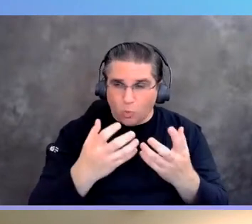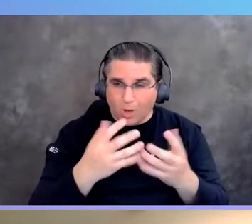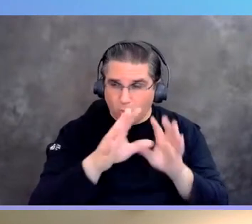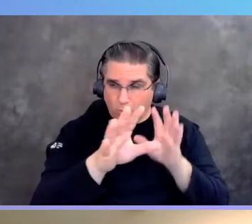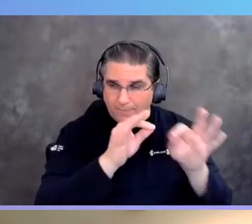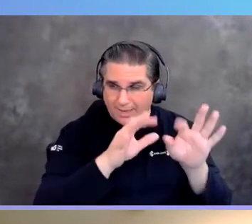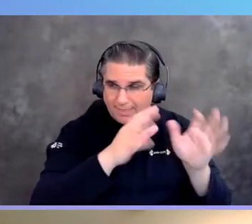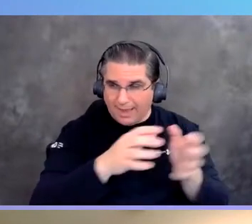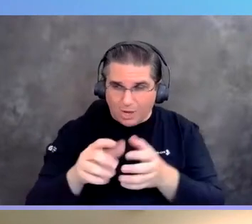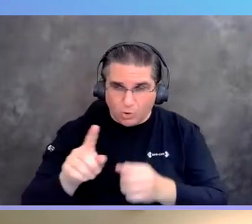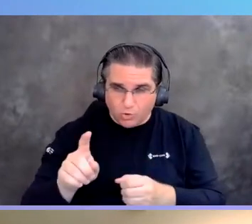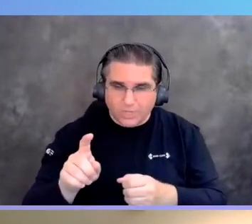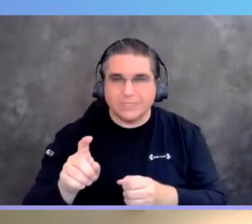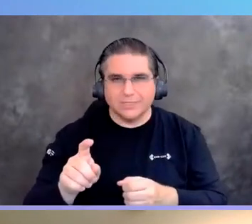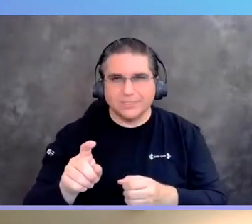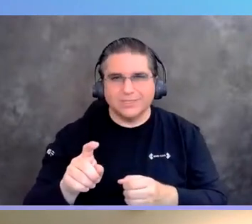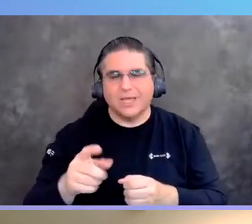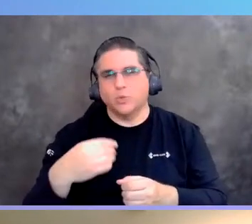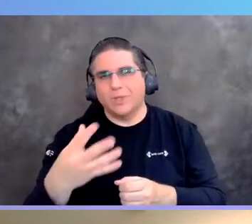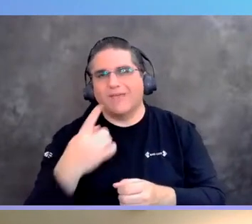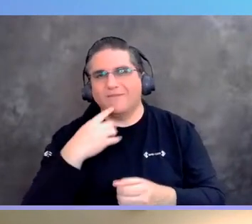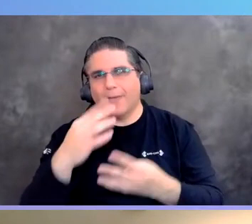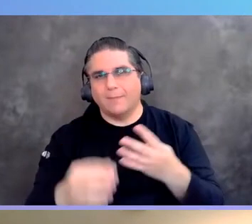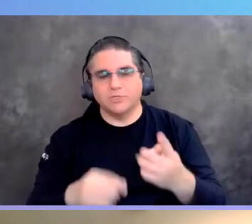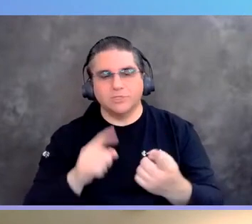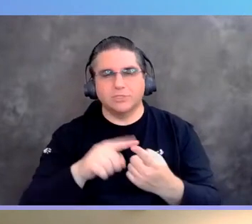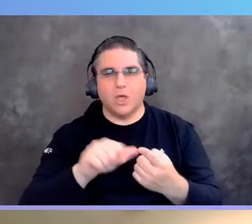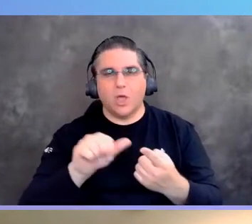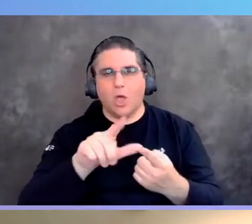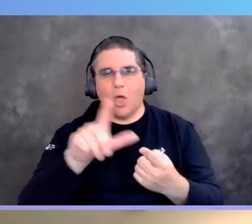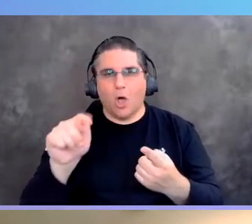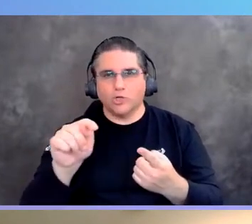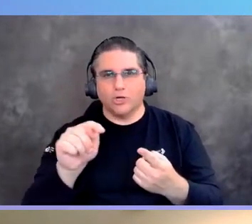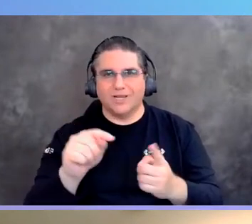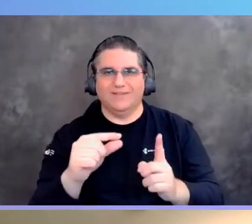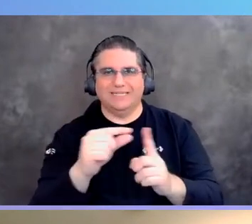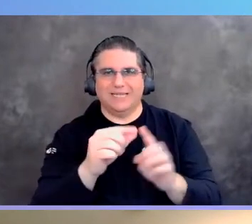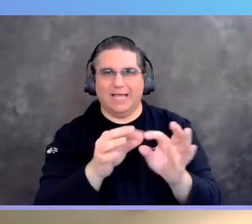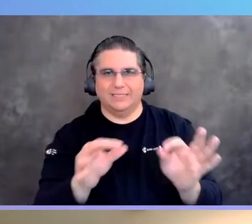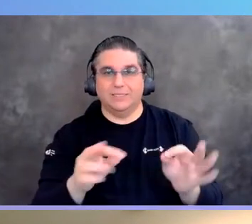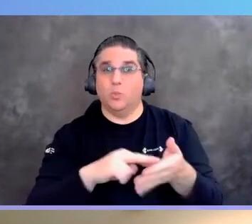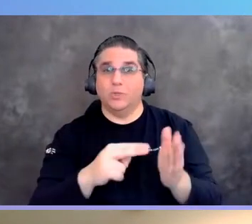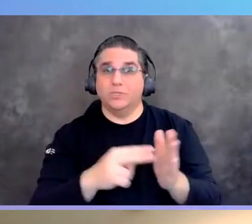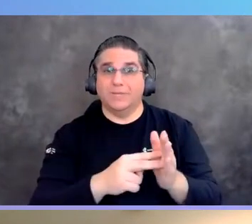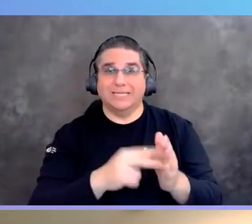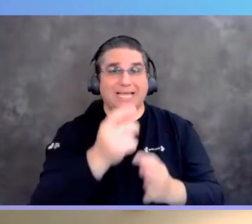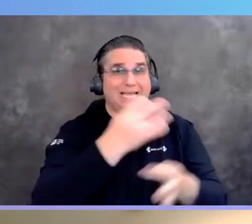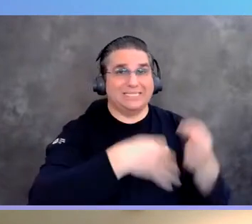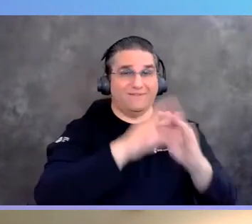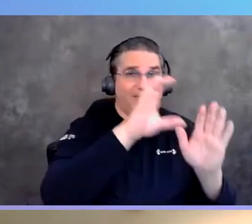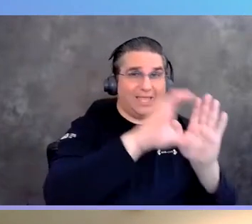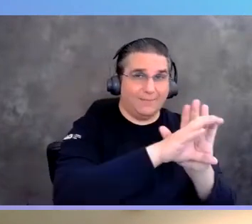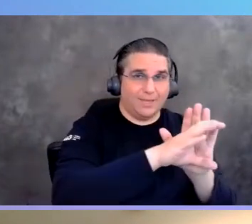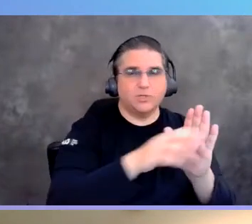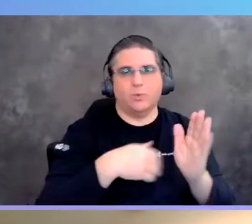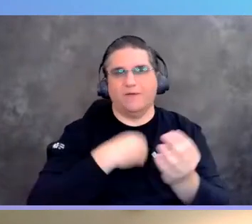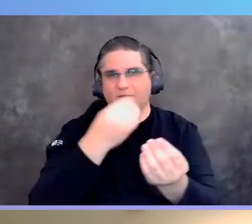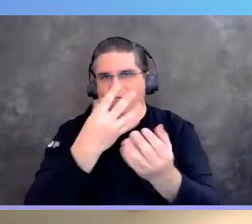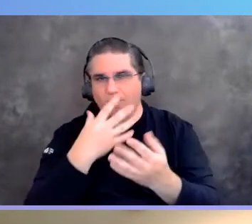these being alternative text, which is information read in place of the image. Uh, next there is secondary text or the